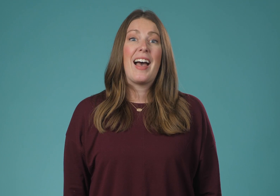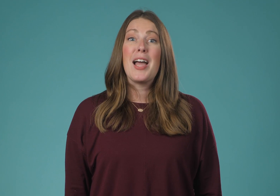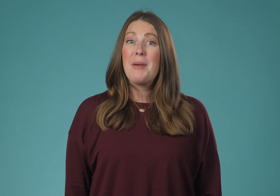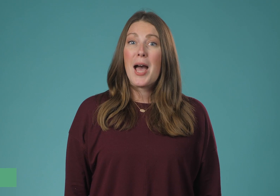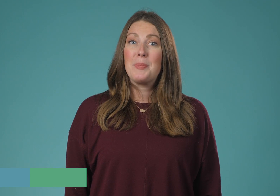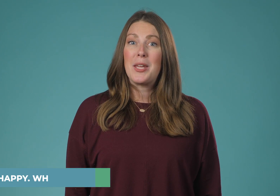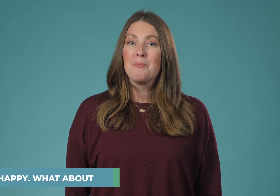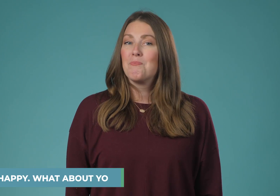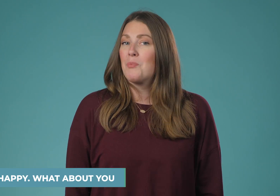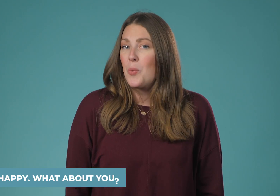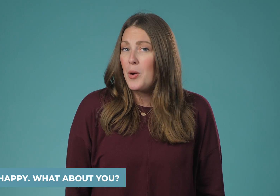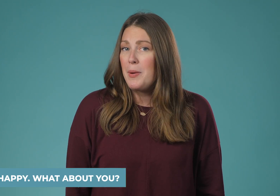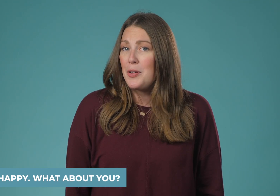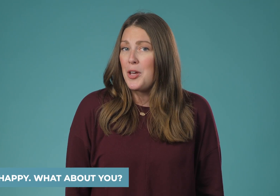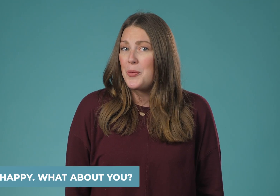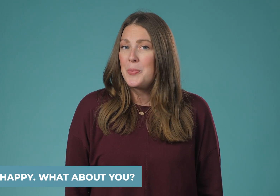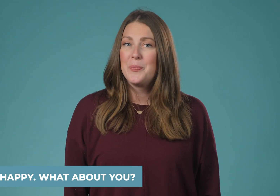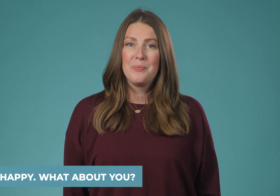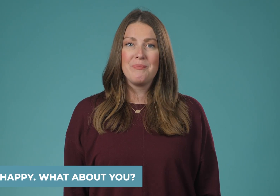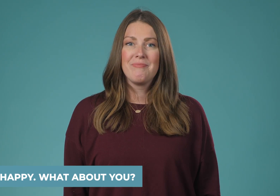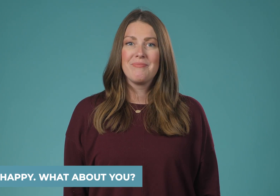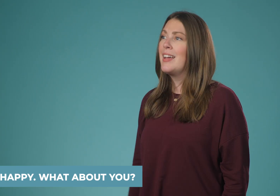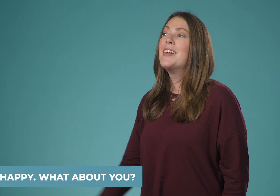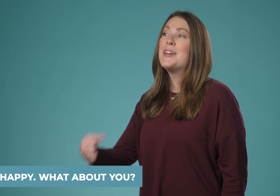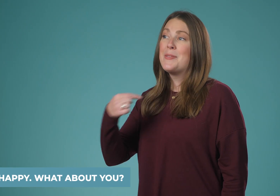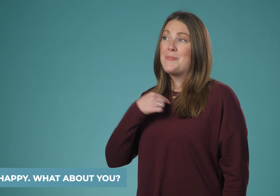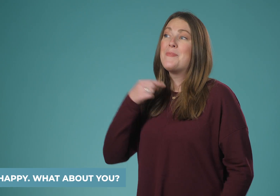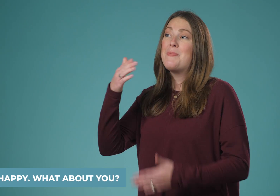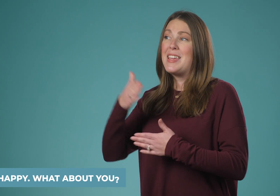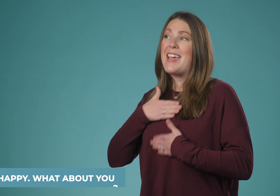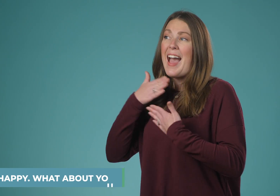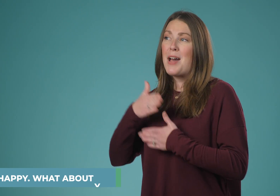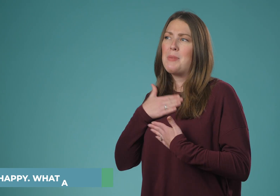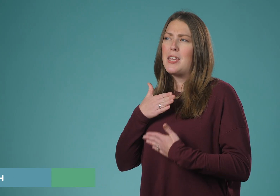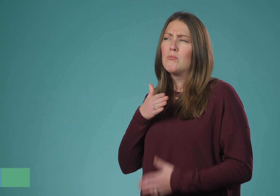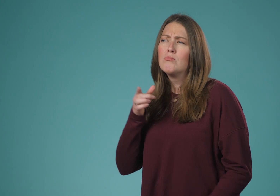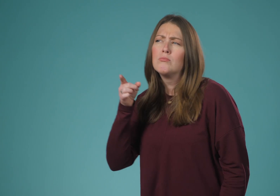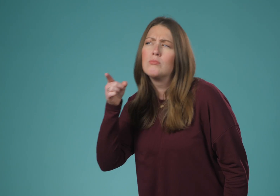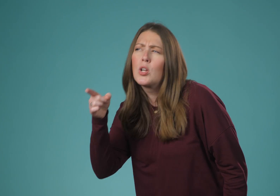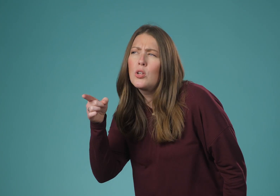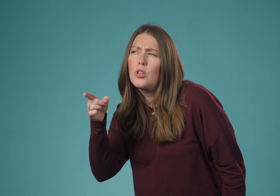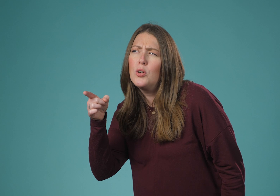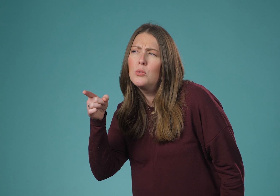I'm happy. What about you? 'Me happy. You?'